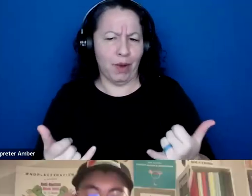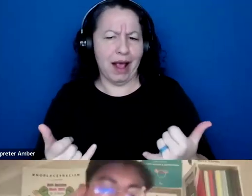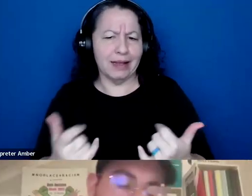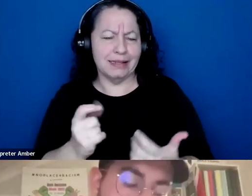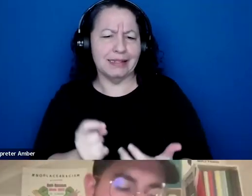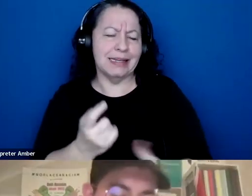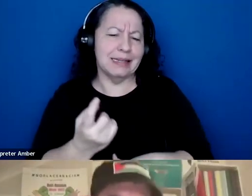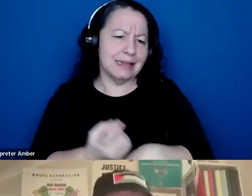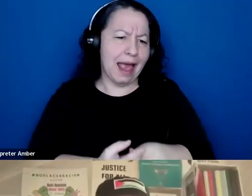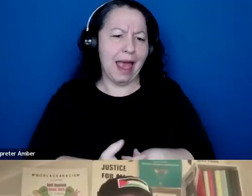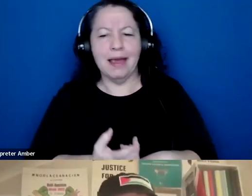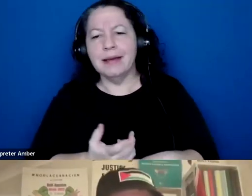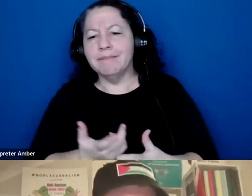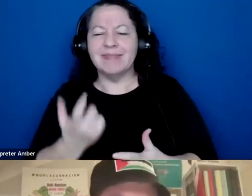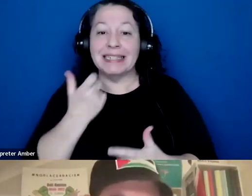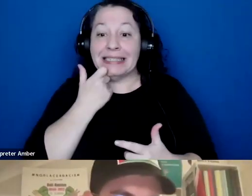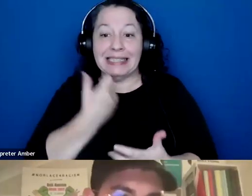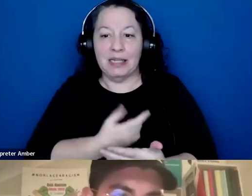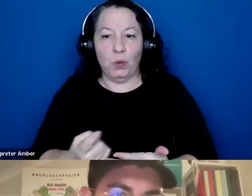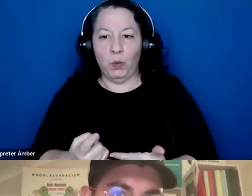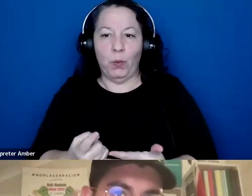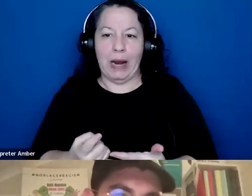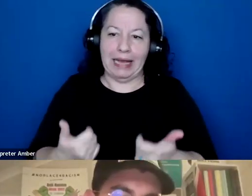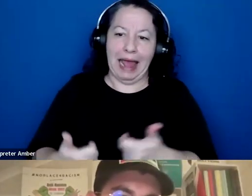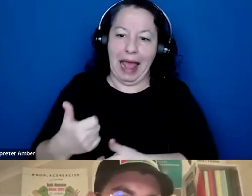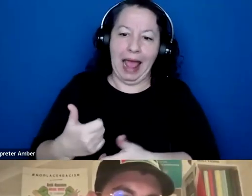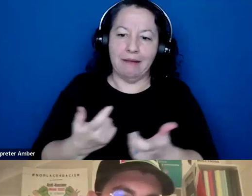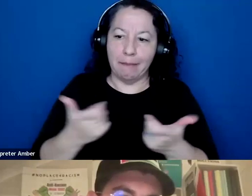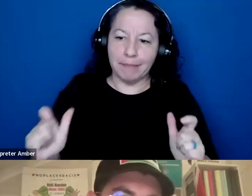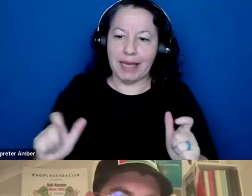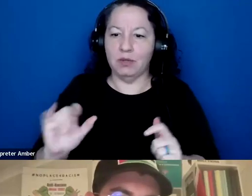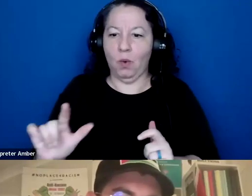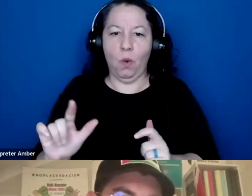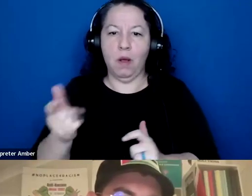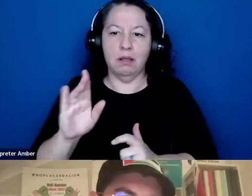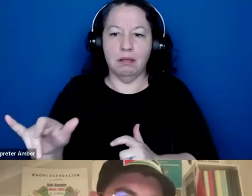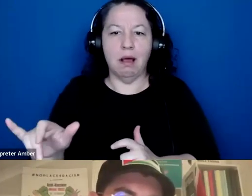the head of the biggest oil lobby in the U.S., the American Petroleum Institute, told CNN that he thinks